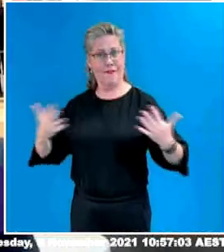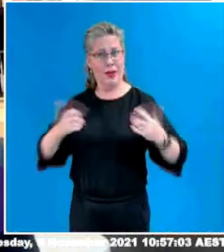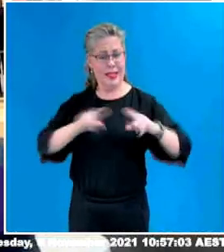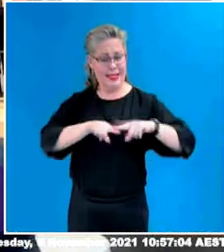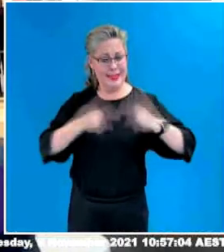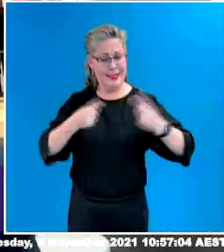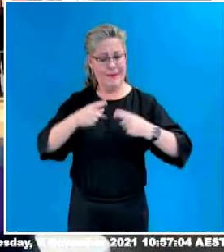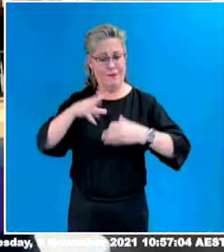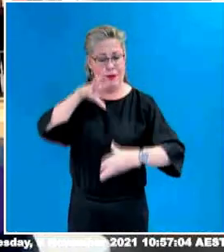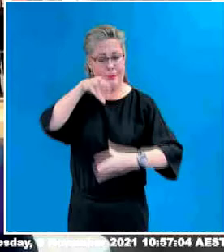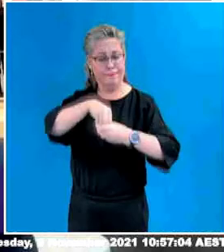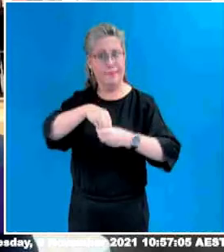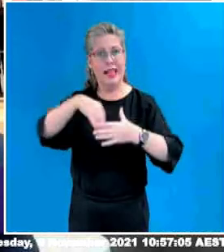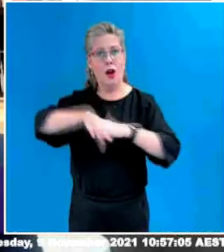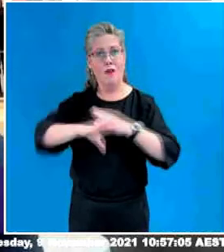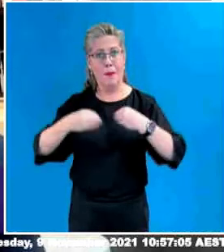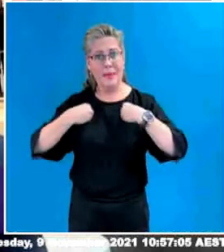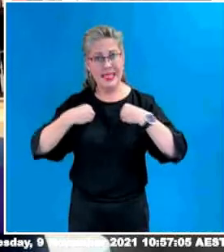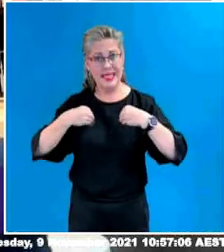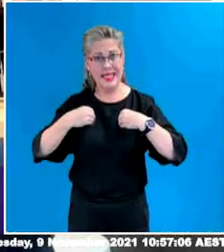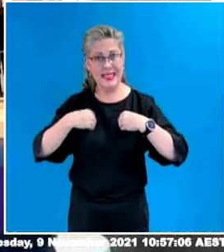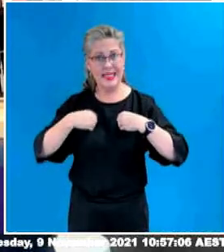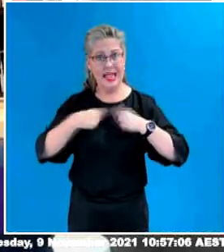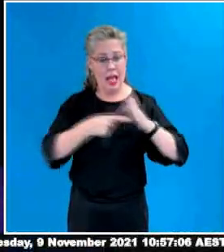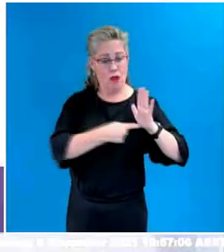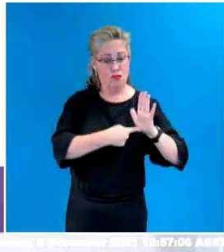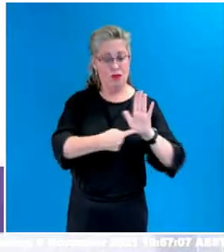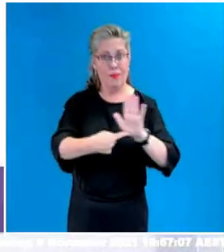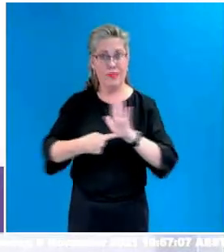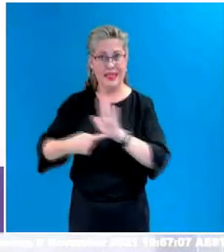There are a large number of International Labour Organisation